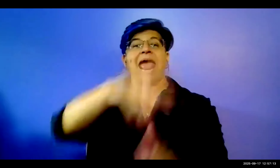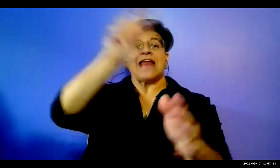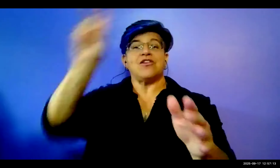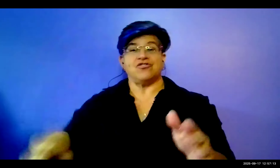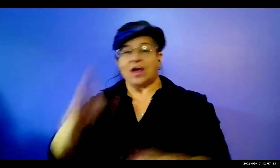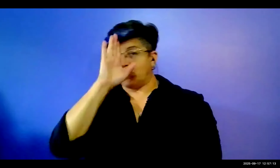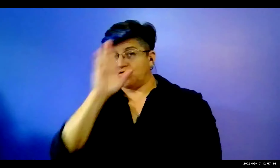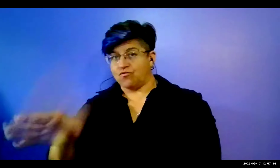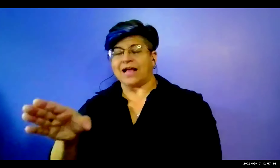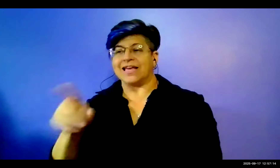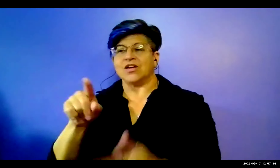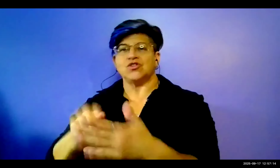On that particular description. So these are multiple ways that you can use.